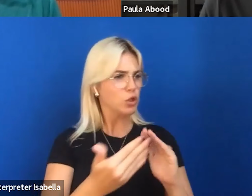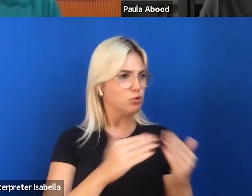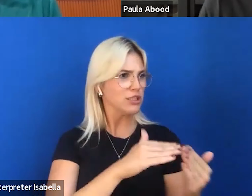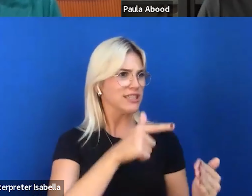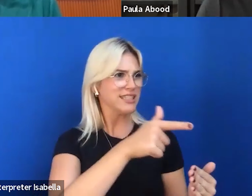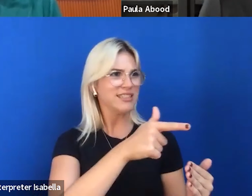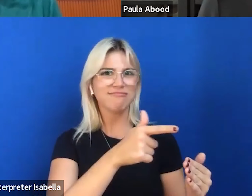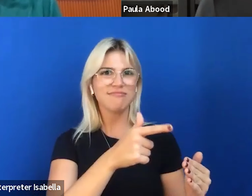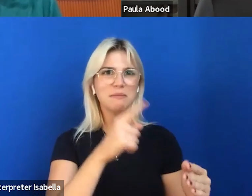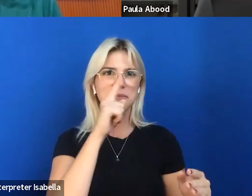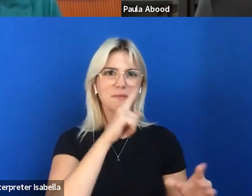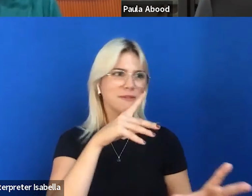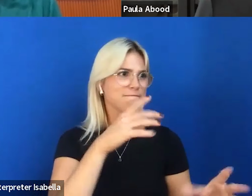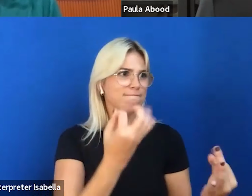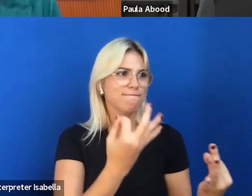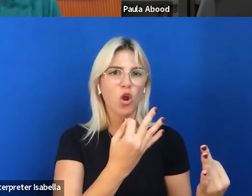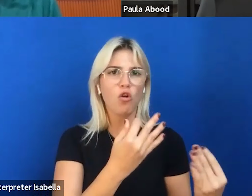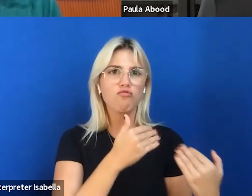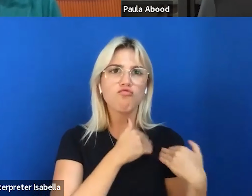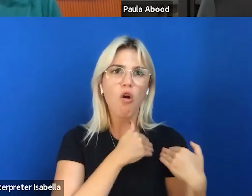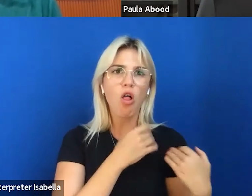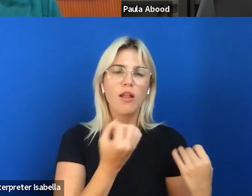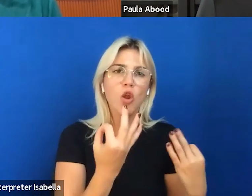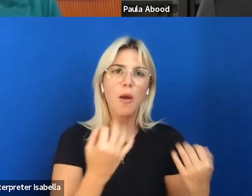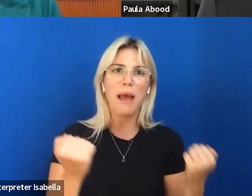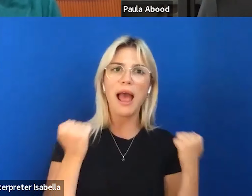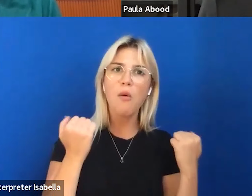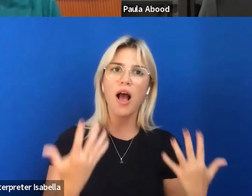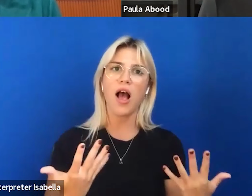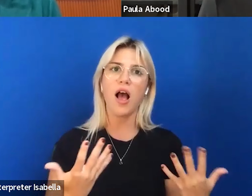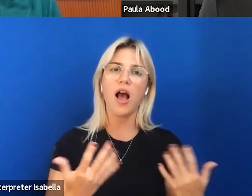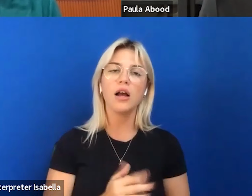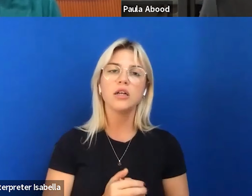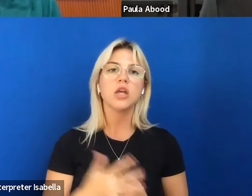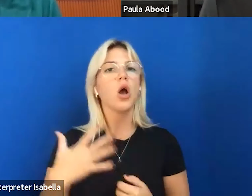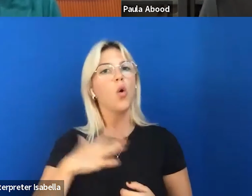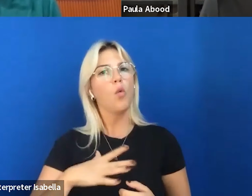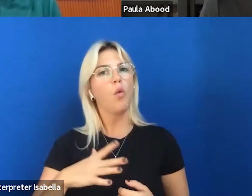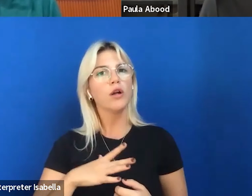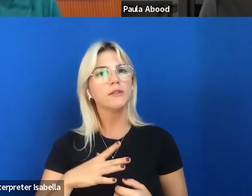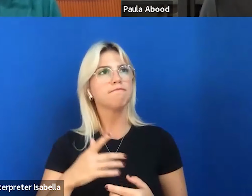So, I wanna see, I guess, explicitly how organisations